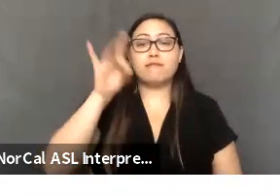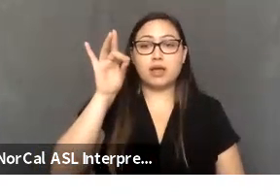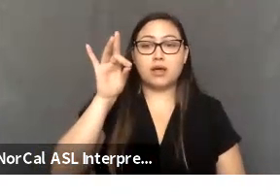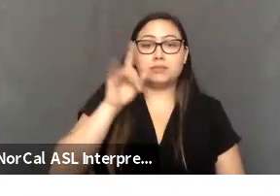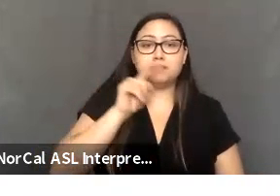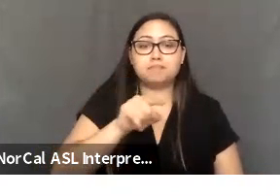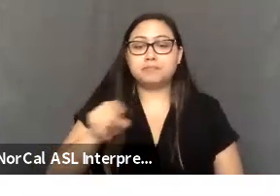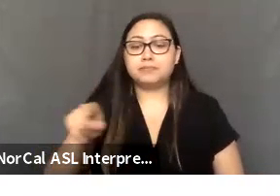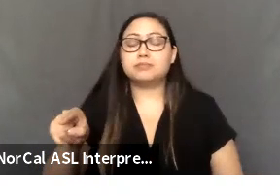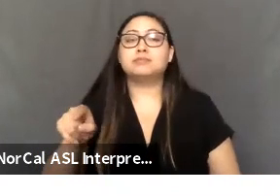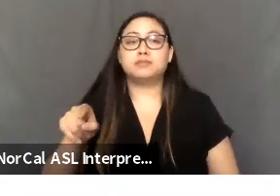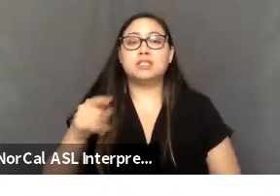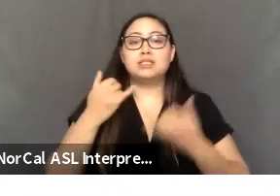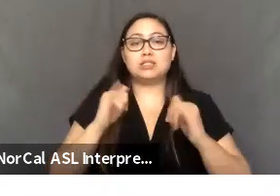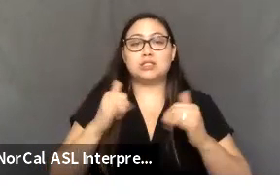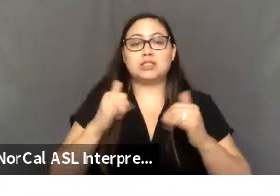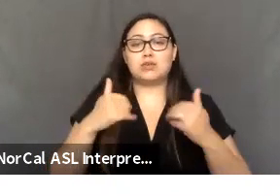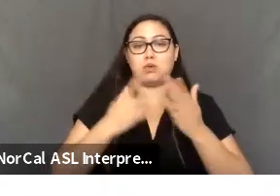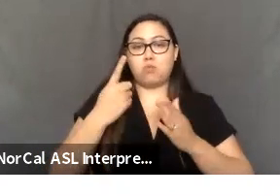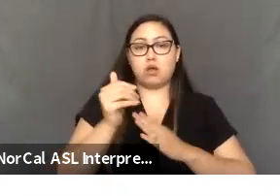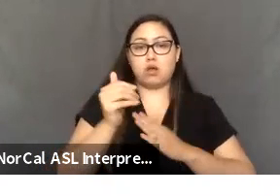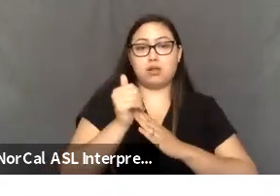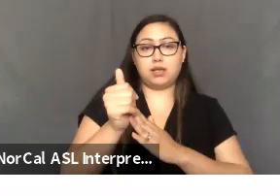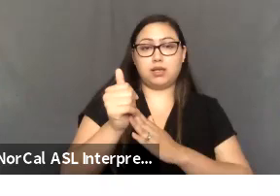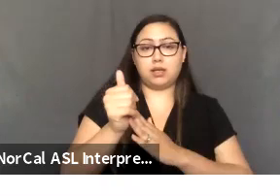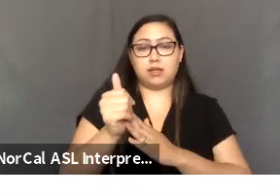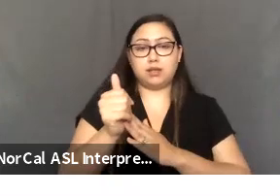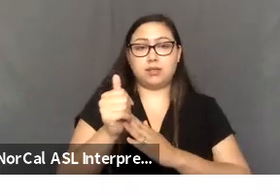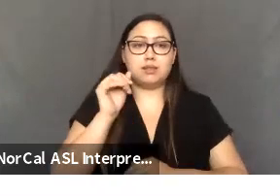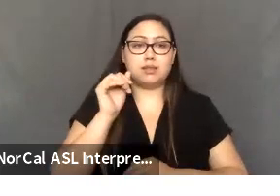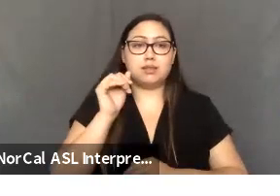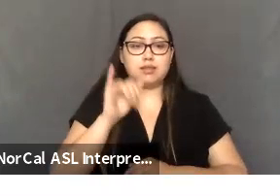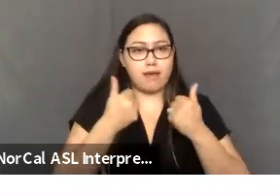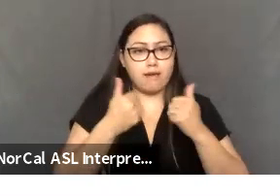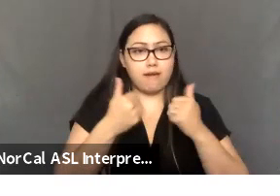having someone leading these initiatives and efforts, but they also seem to have a